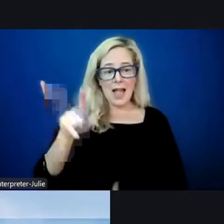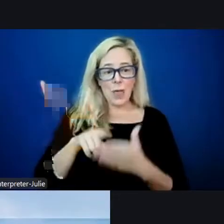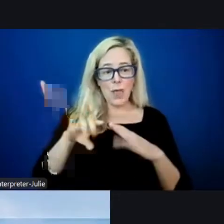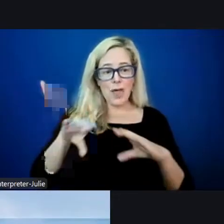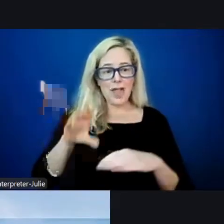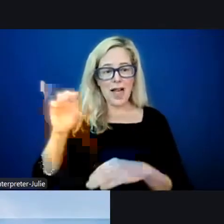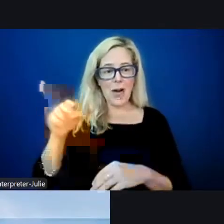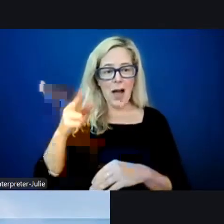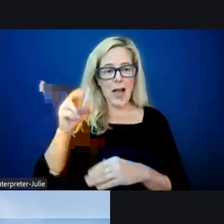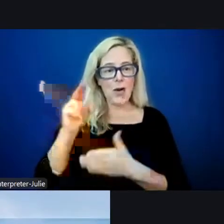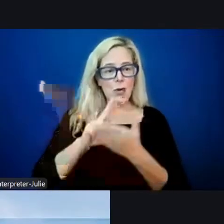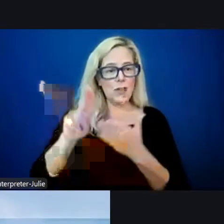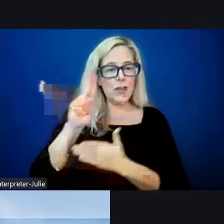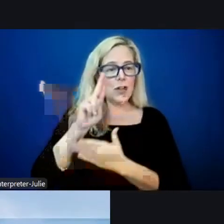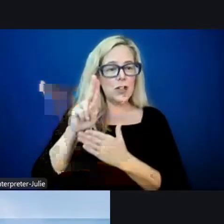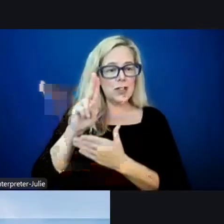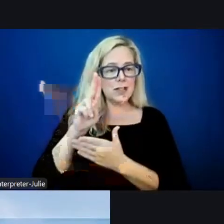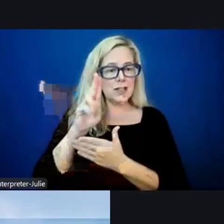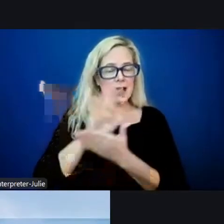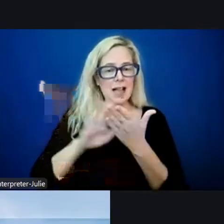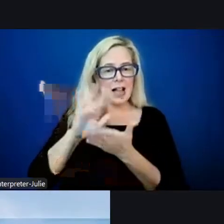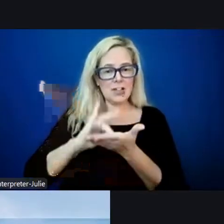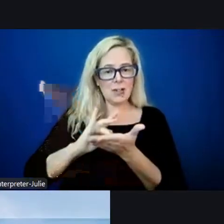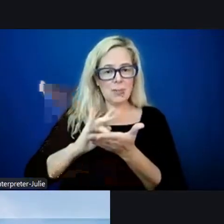brought in trans folks for panels,